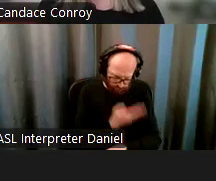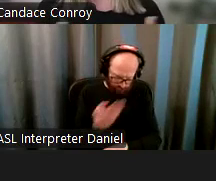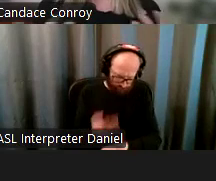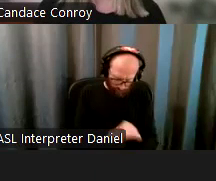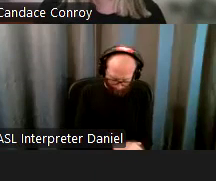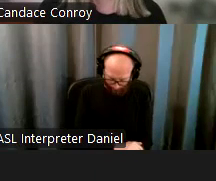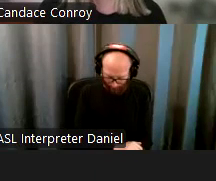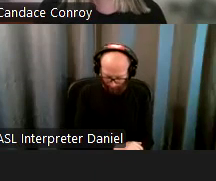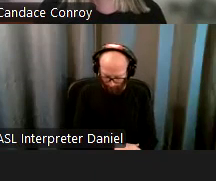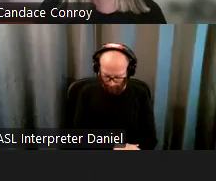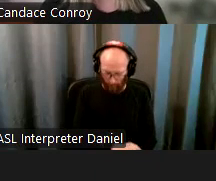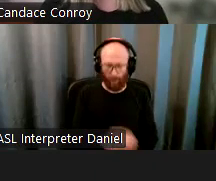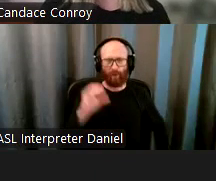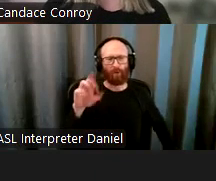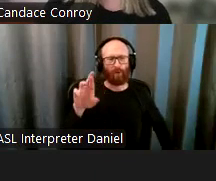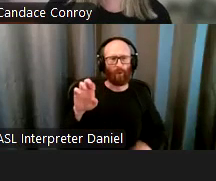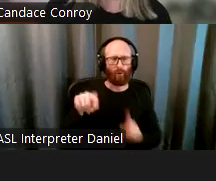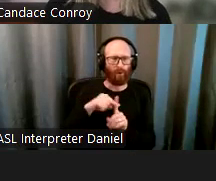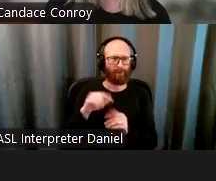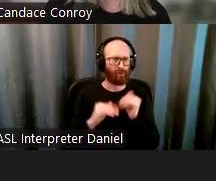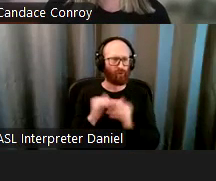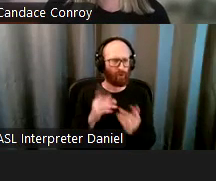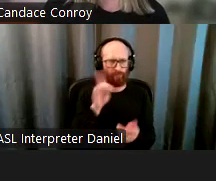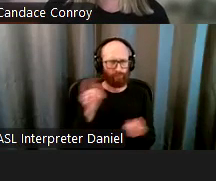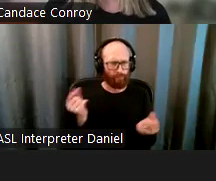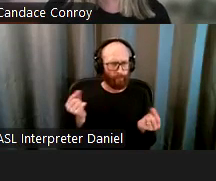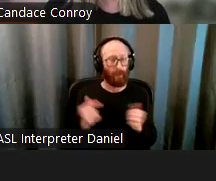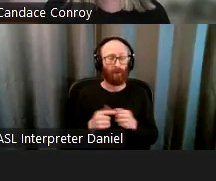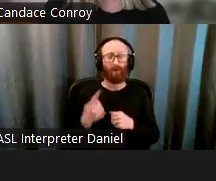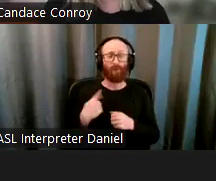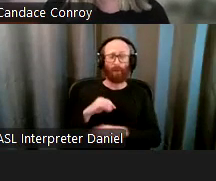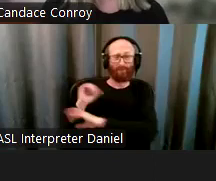works, a little more context, we are implemented in over 90 school districts